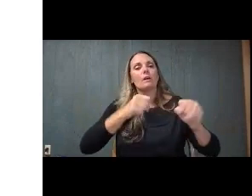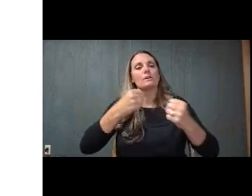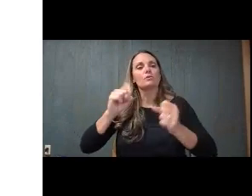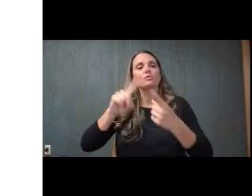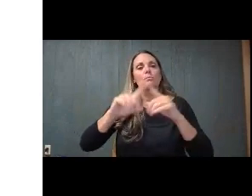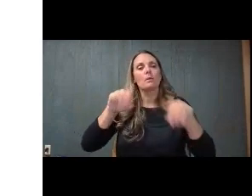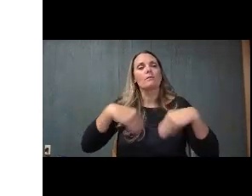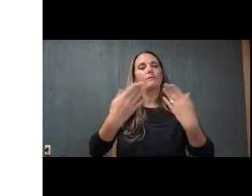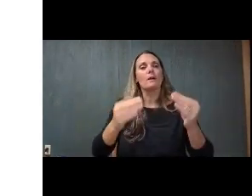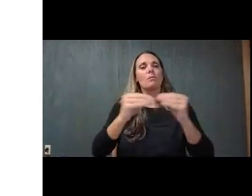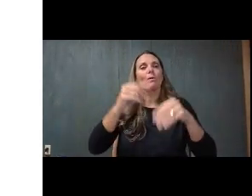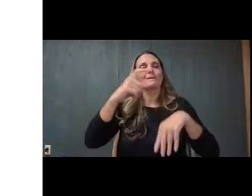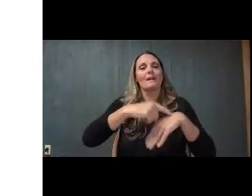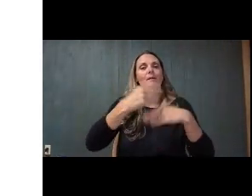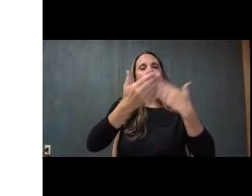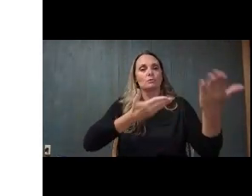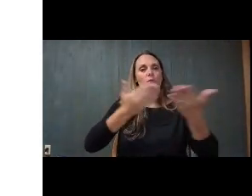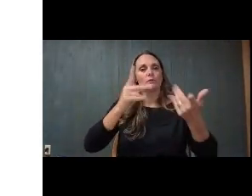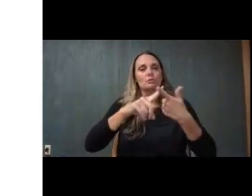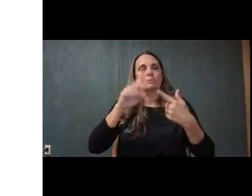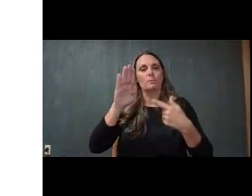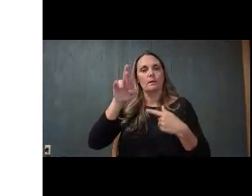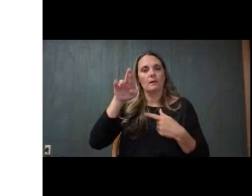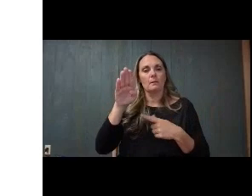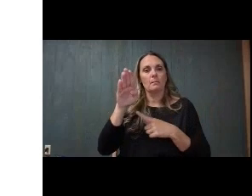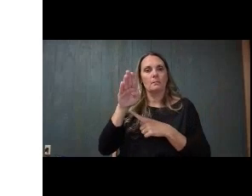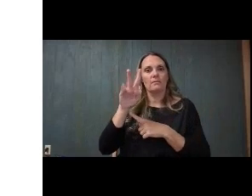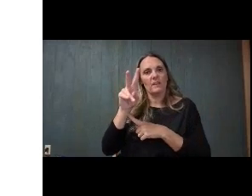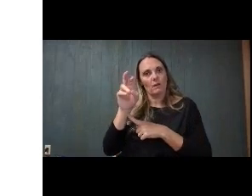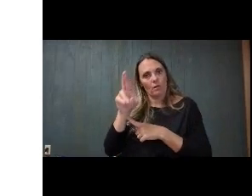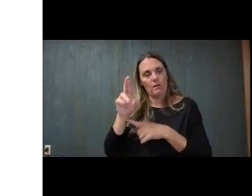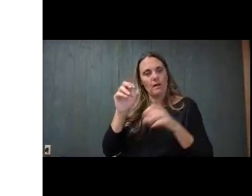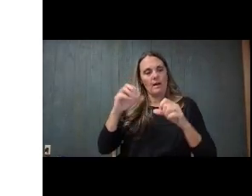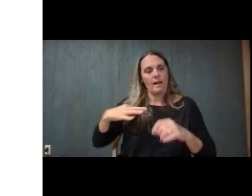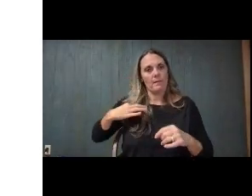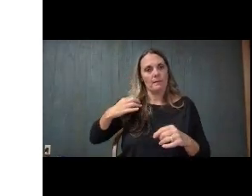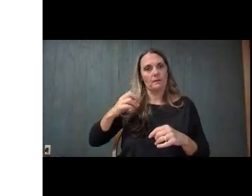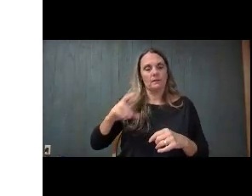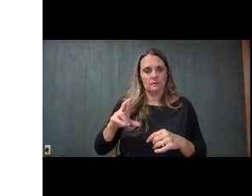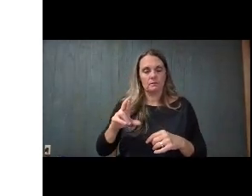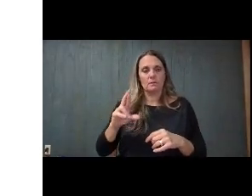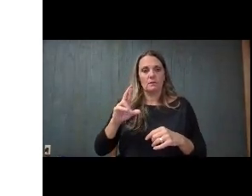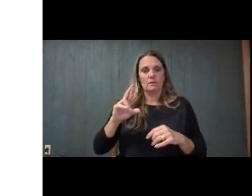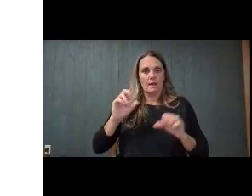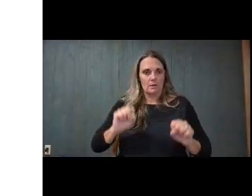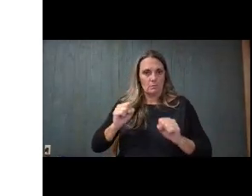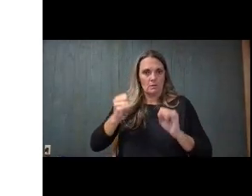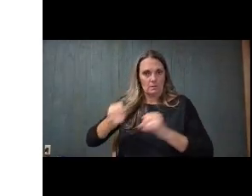more timely services to VRA applicants or eligible individuals and improve quality